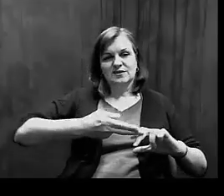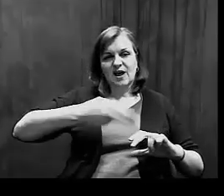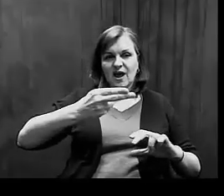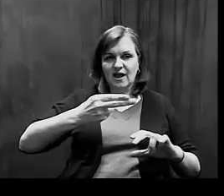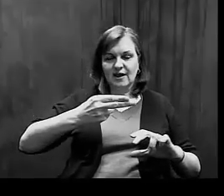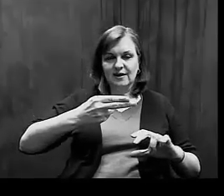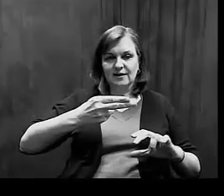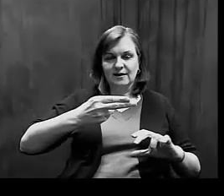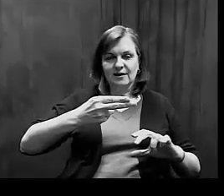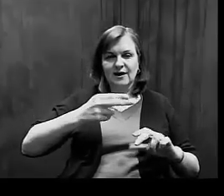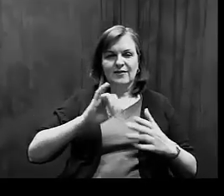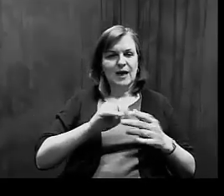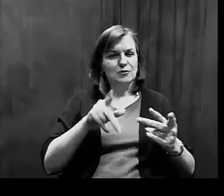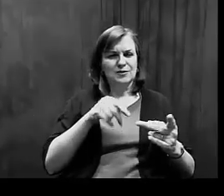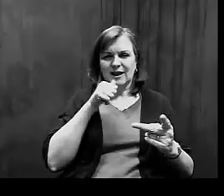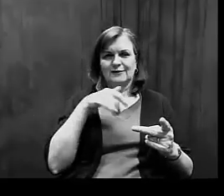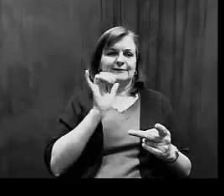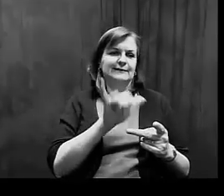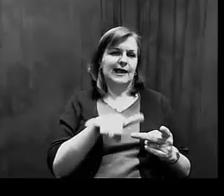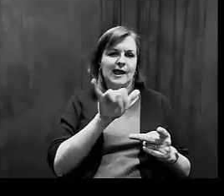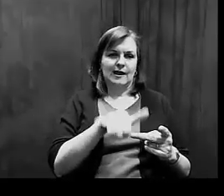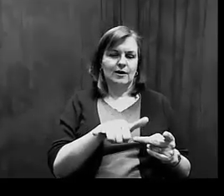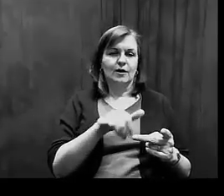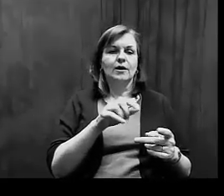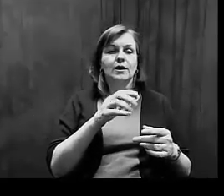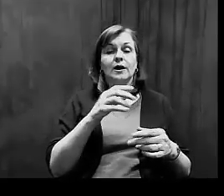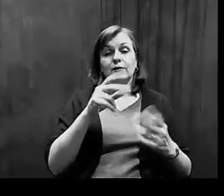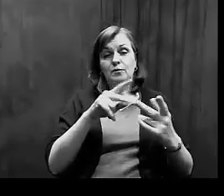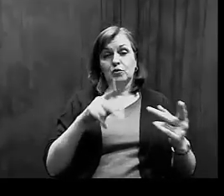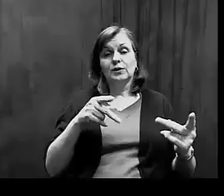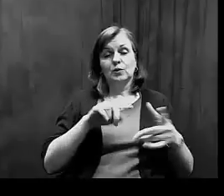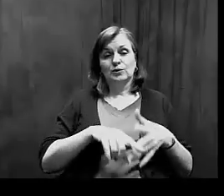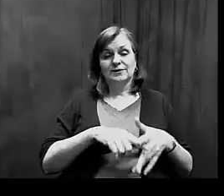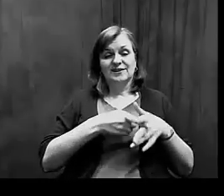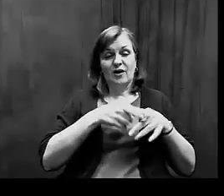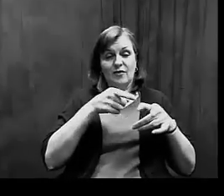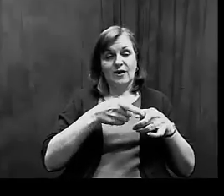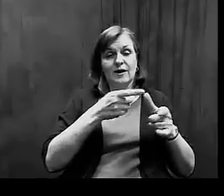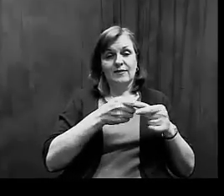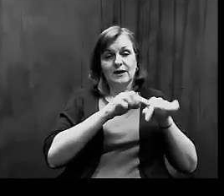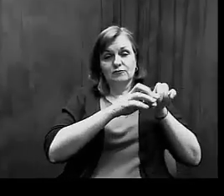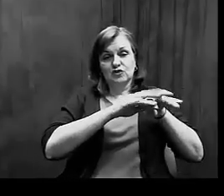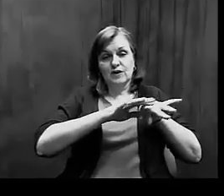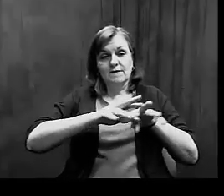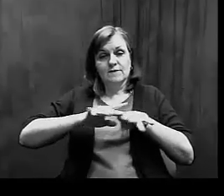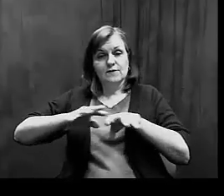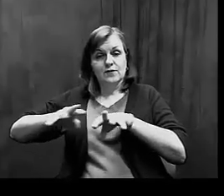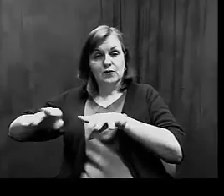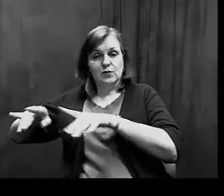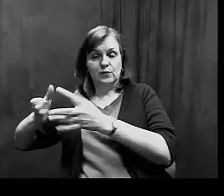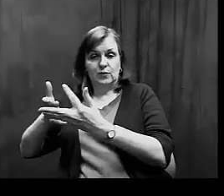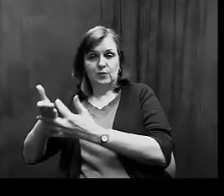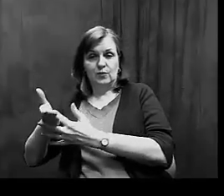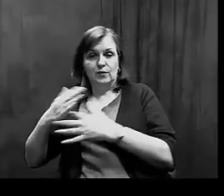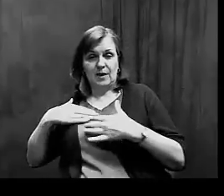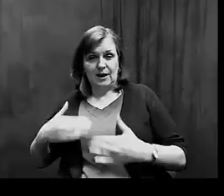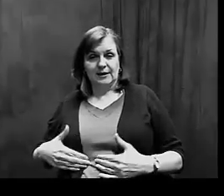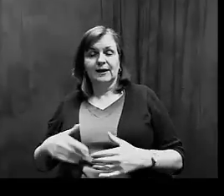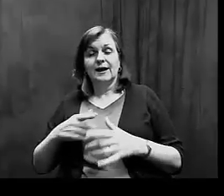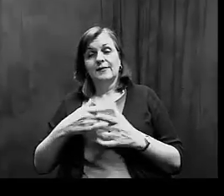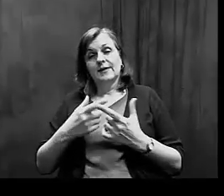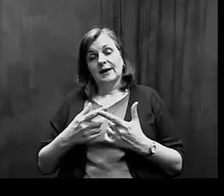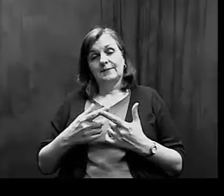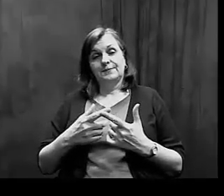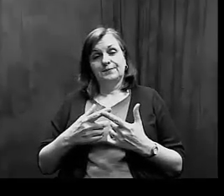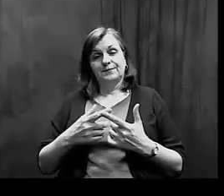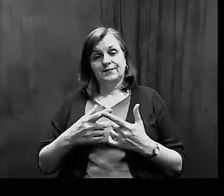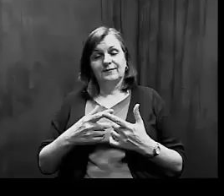that likely protein is going to just to sit there right it's actually going to start out in a location and then defuse through our cell